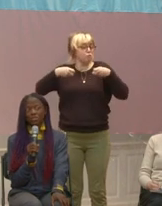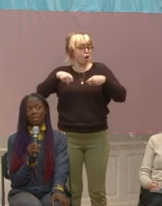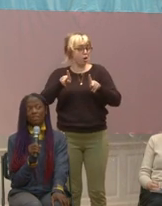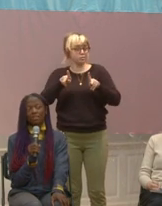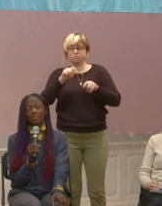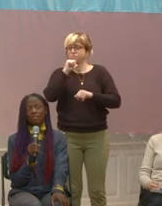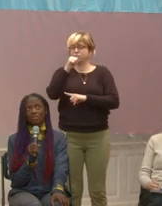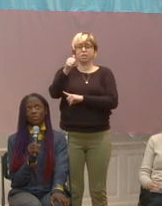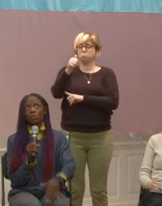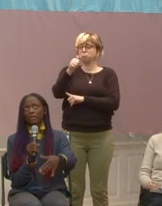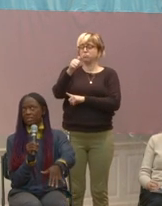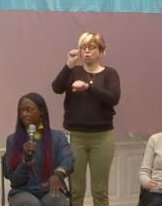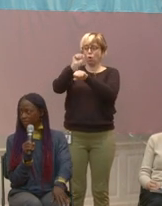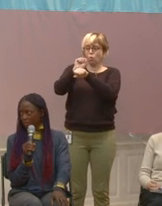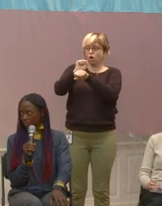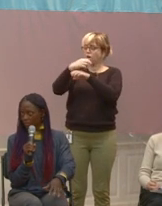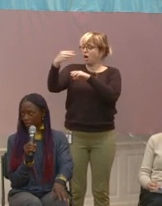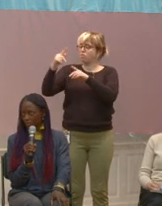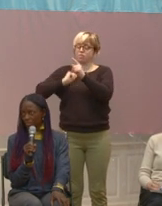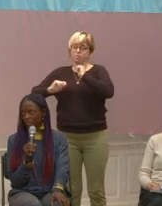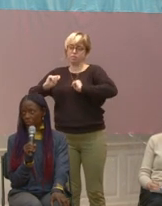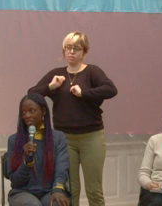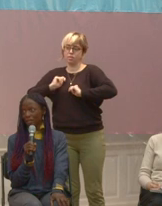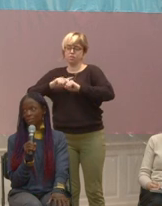was not to work outside of the theater blackbox space, which is